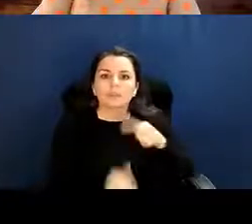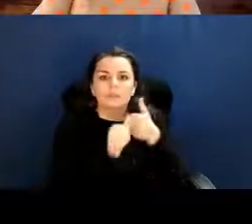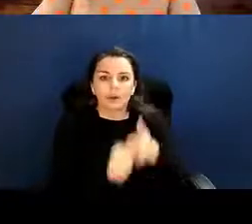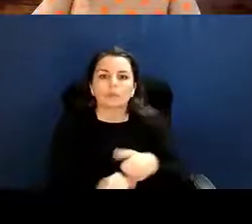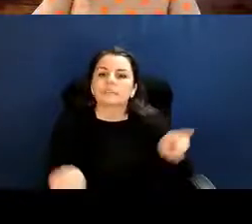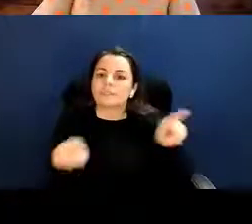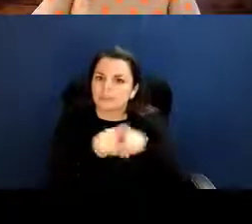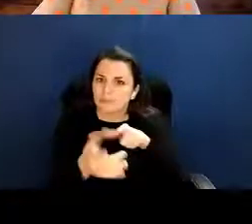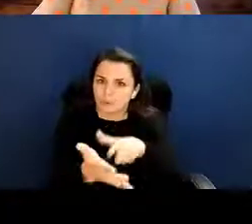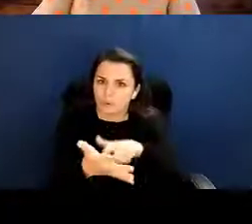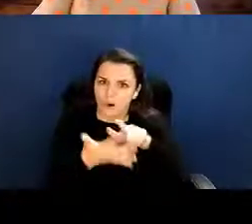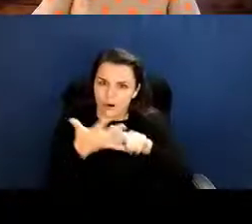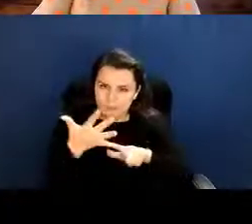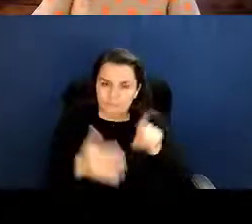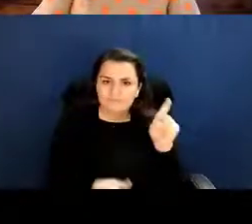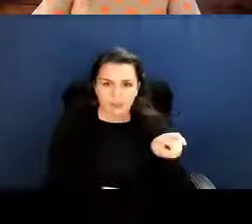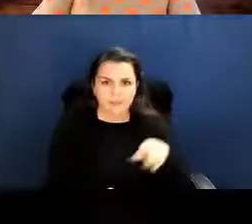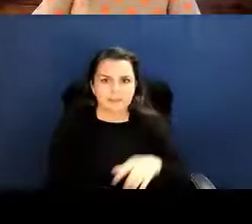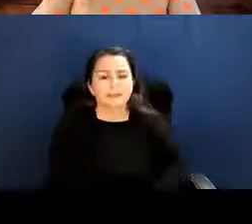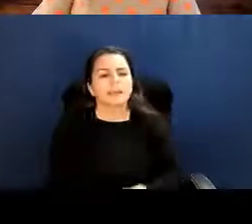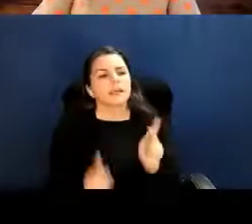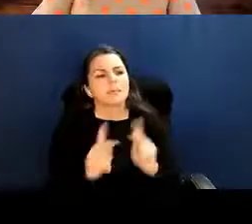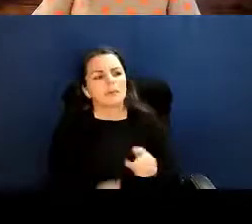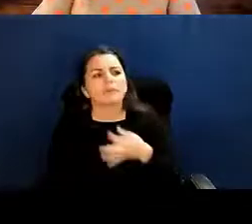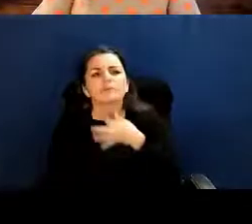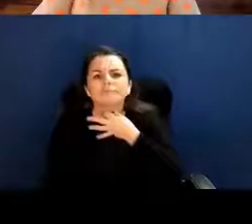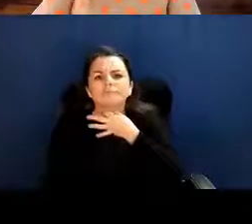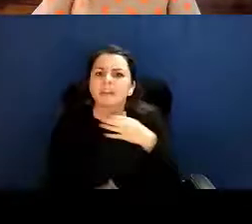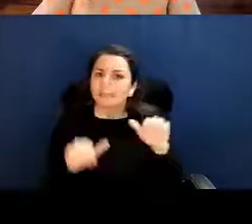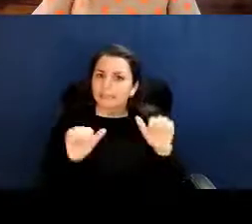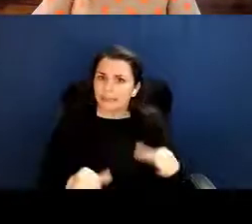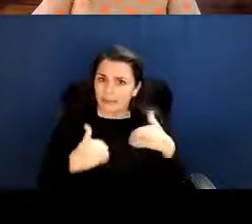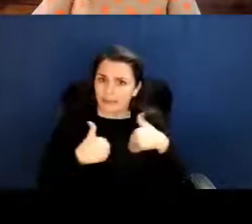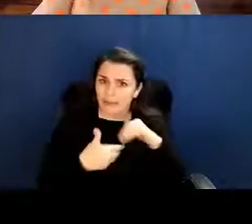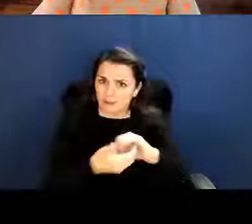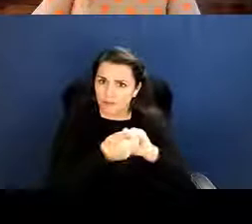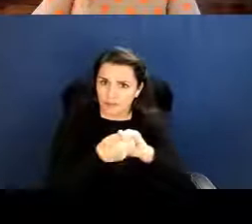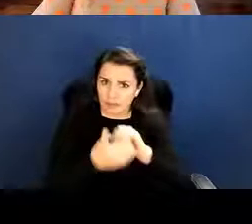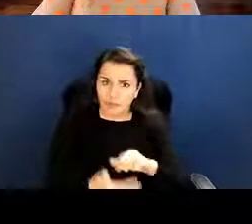People often ask me whether they can have collaborators at institutions that are not eligible.